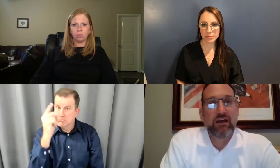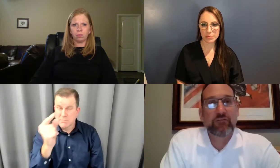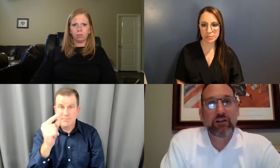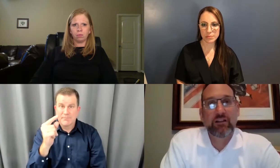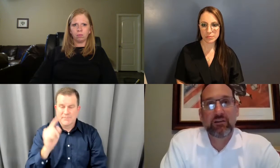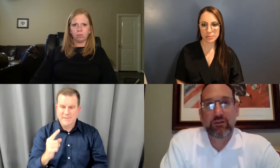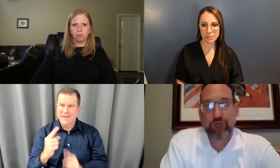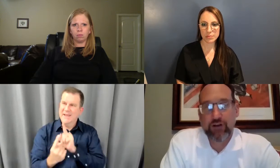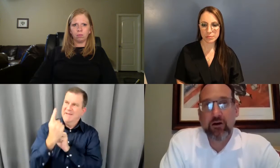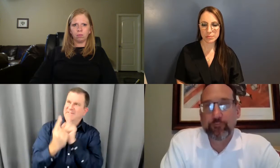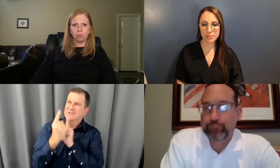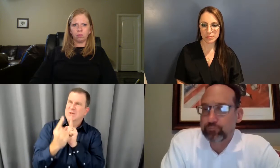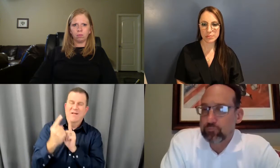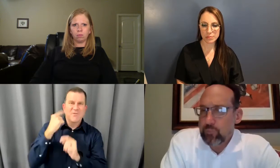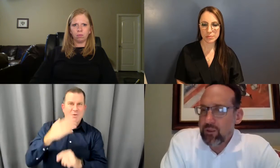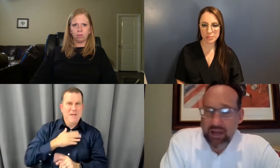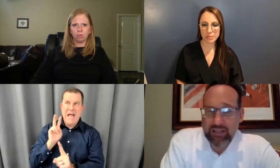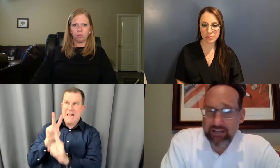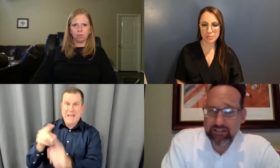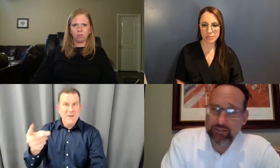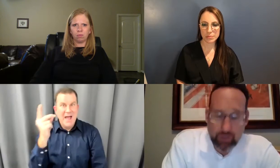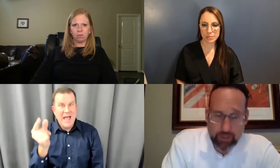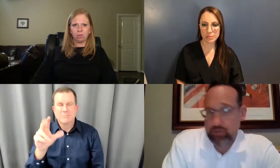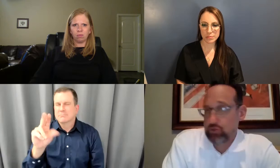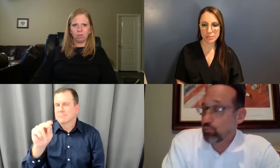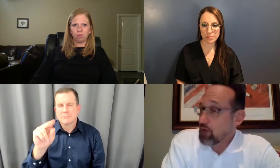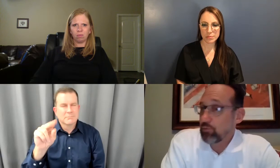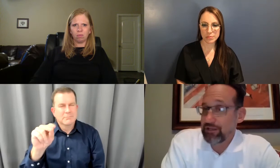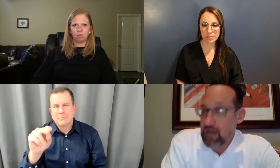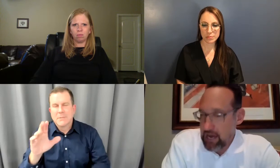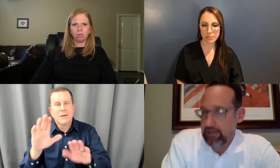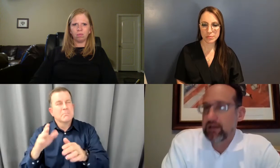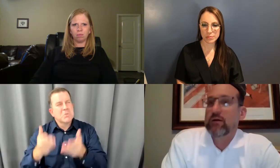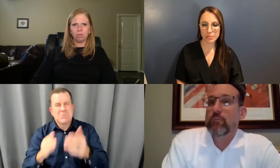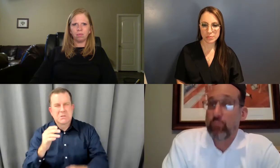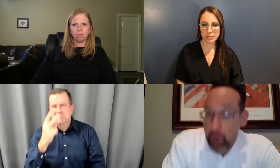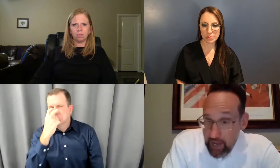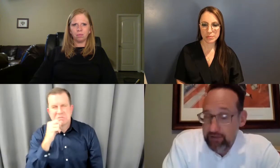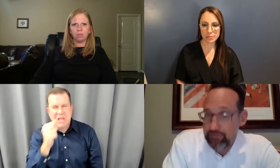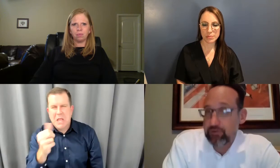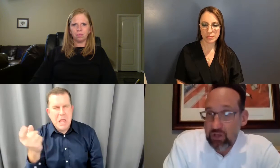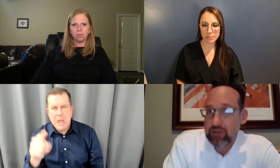to every claim that you filed by United States attorney. You're probably not, but if they're looking